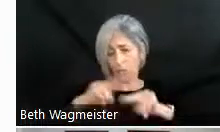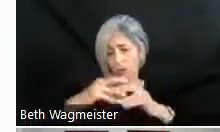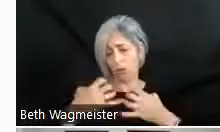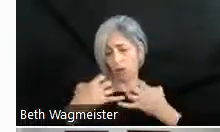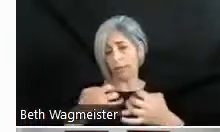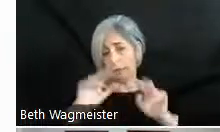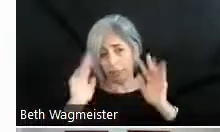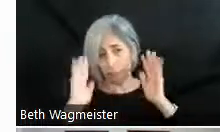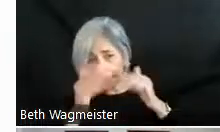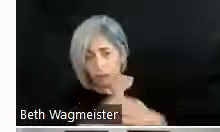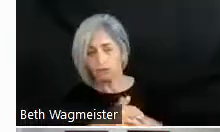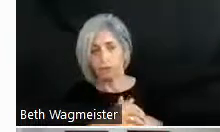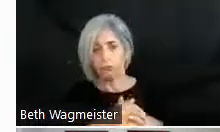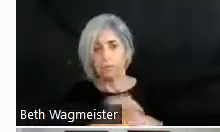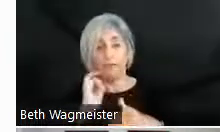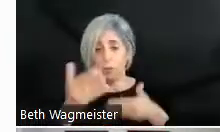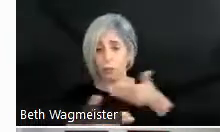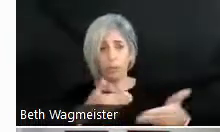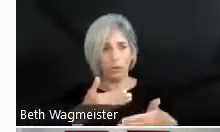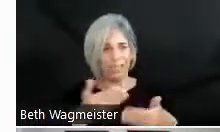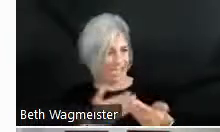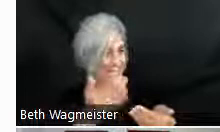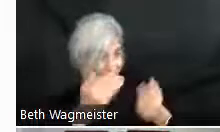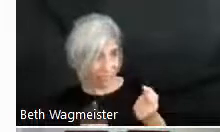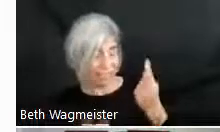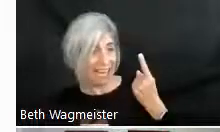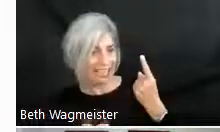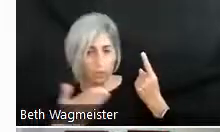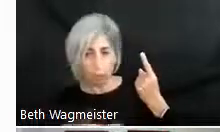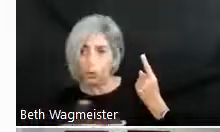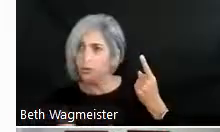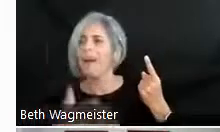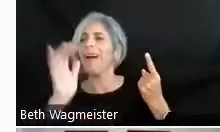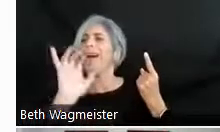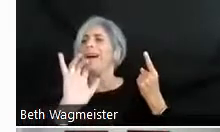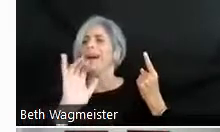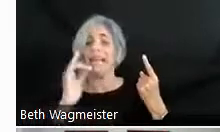introduce something that is really understand. Because what is the biggest turnoff in business,